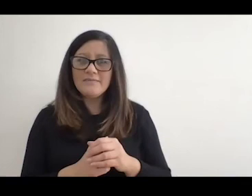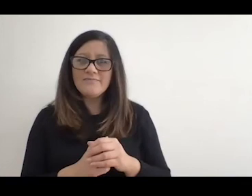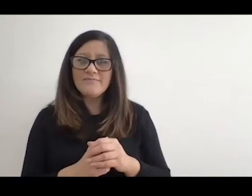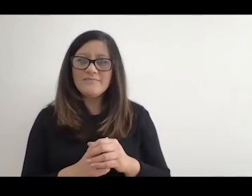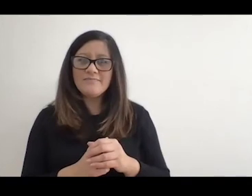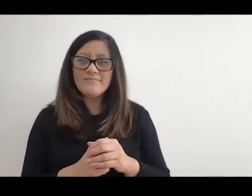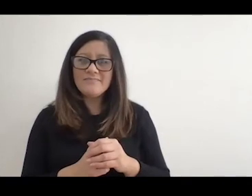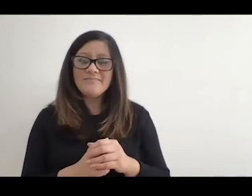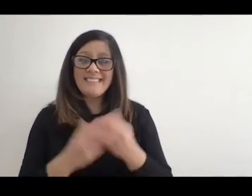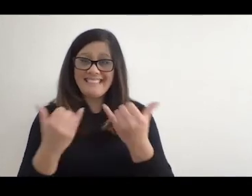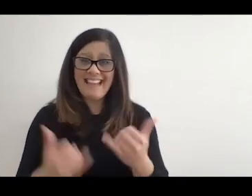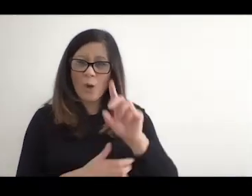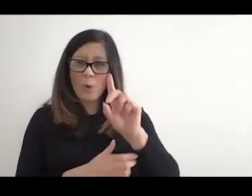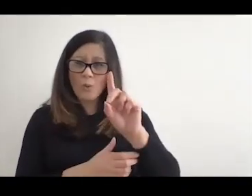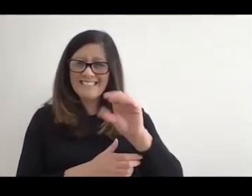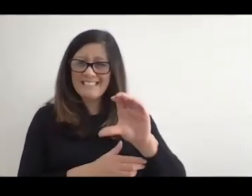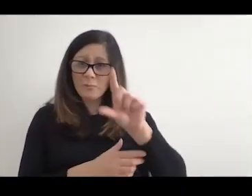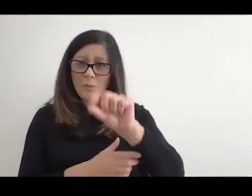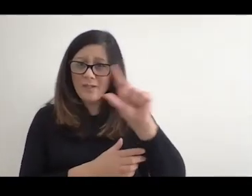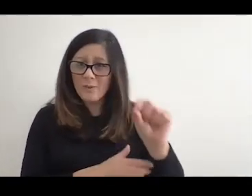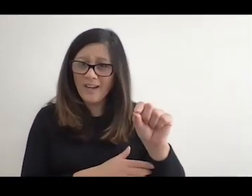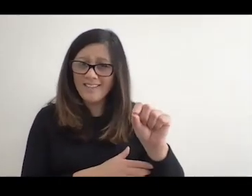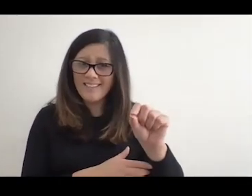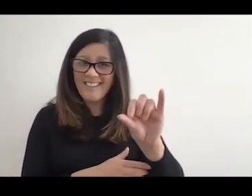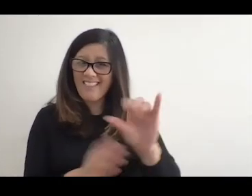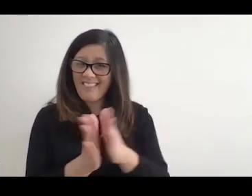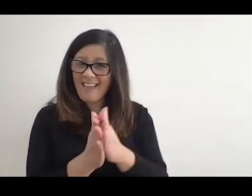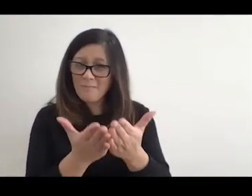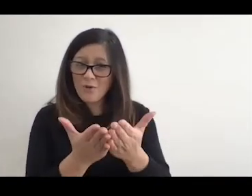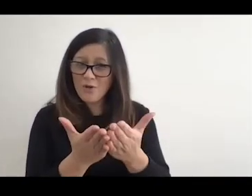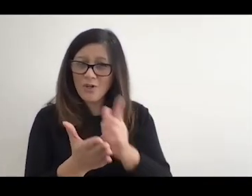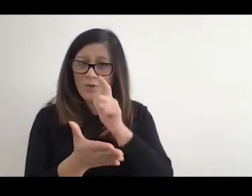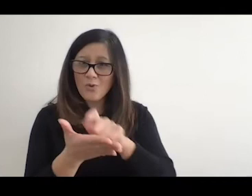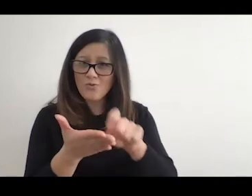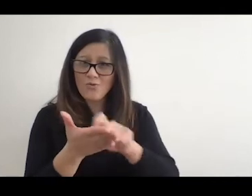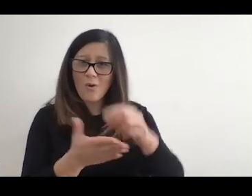disabilities in 2020 December 2020. This book was by Helen Cookman.